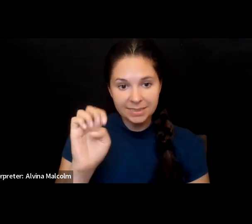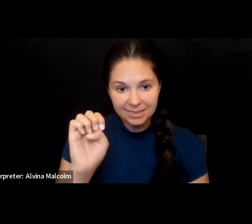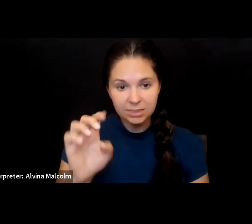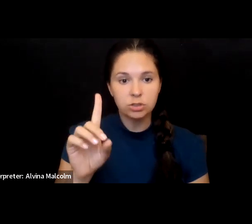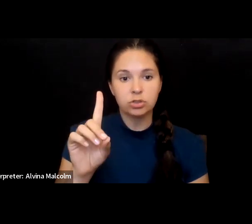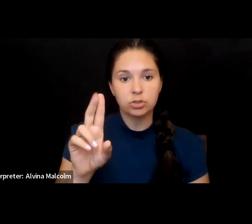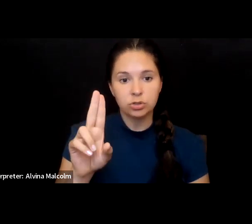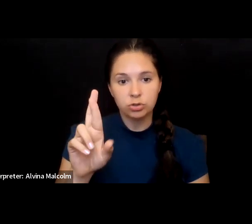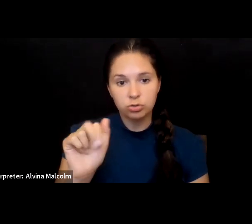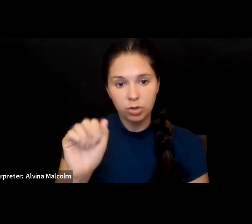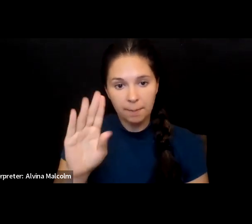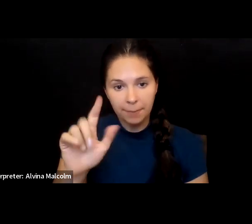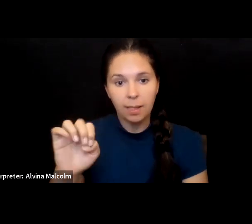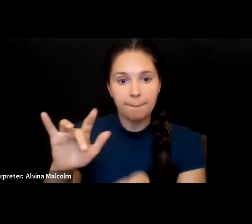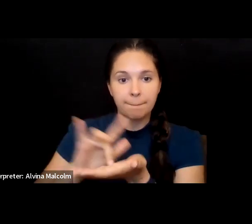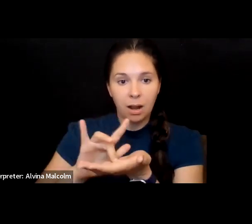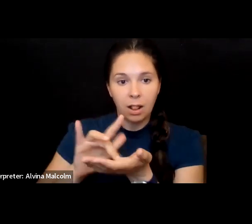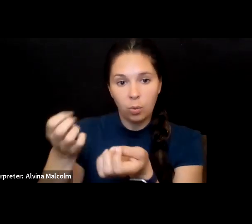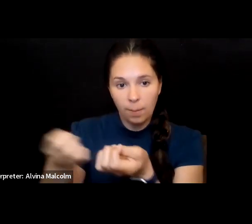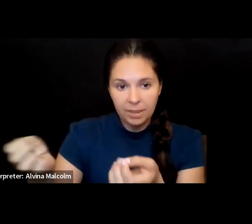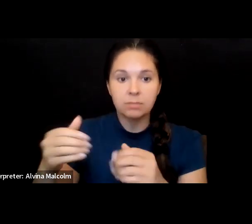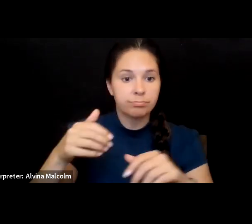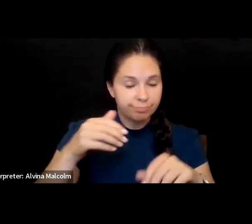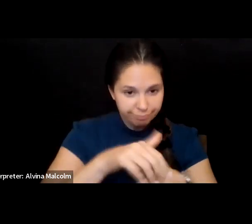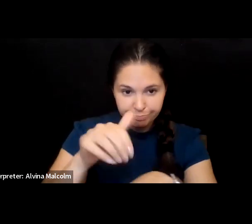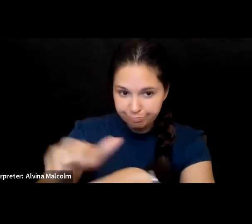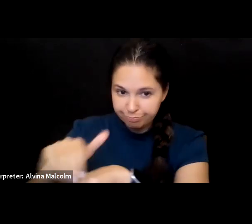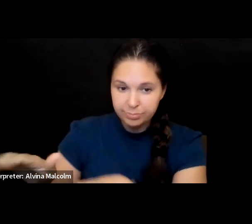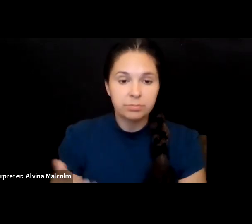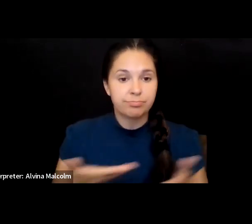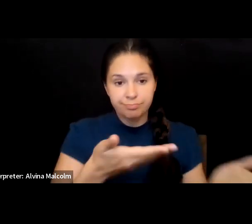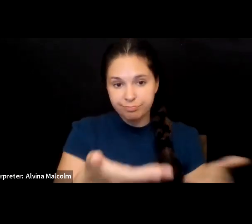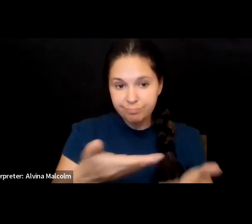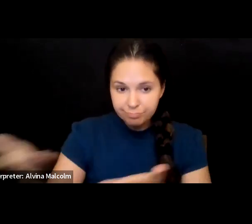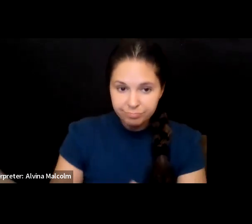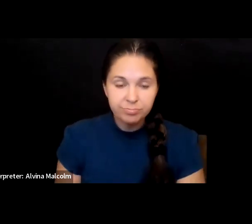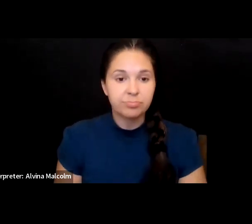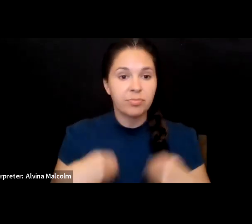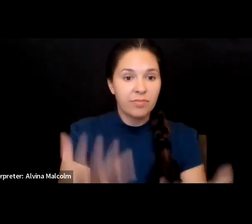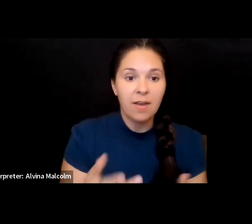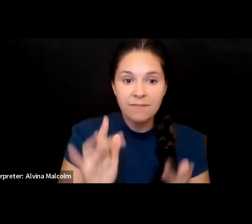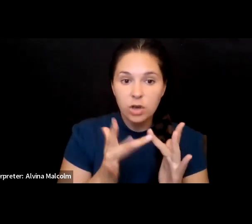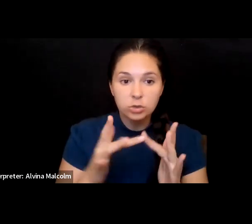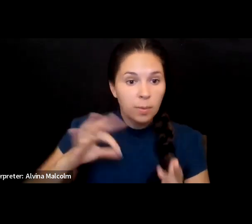state, to be delivered to the homes -- to their homes. Durable medical